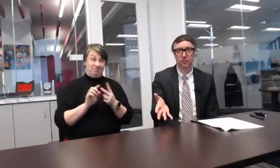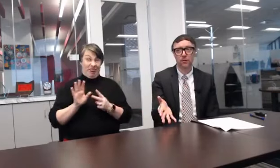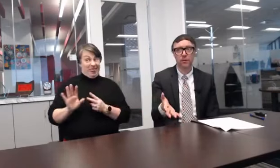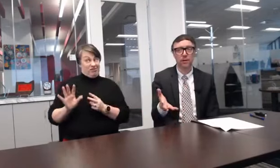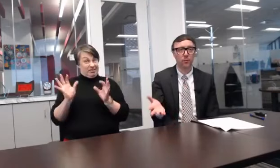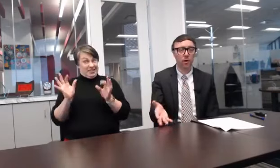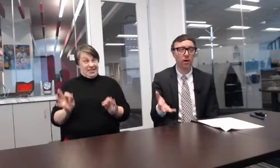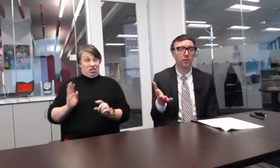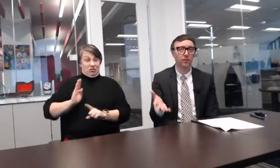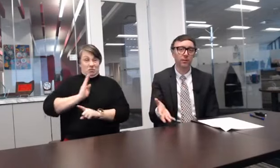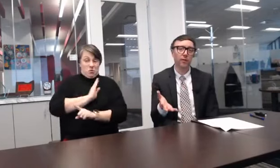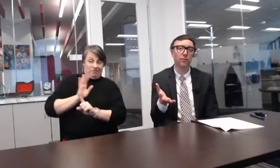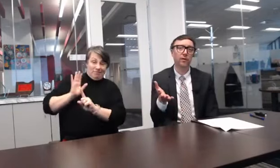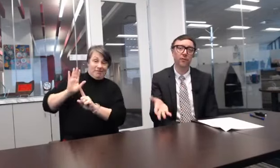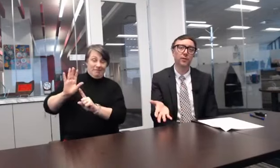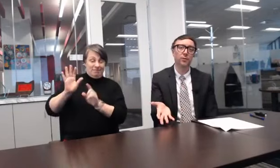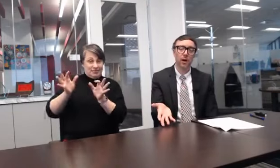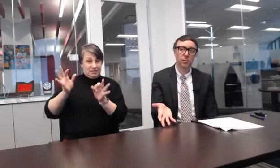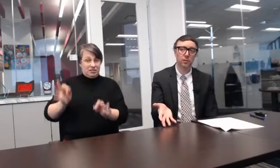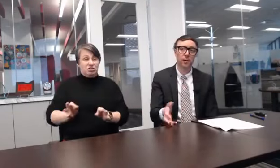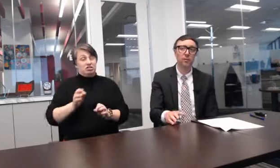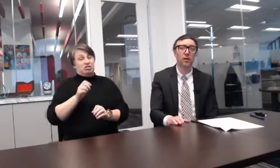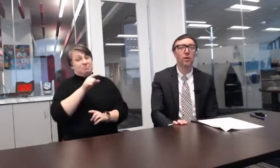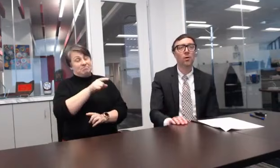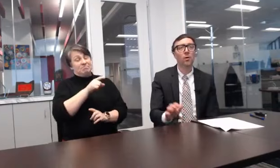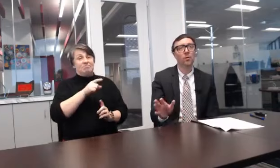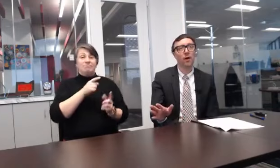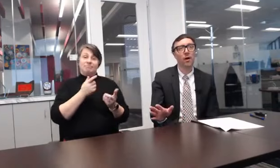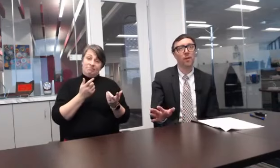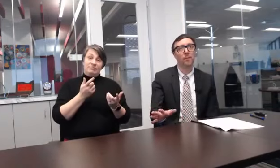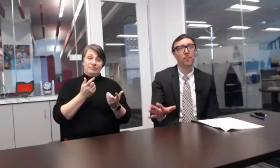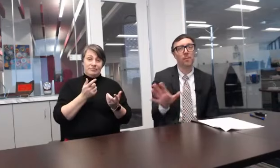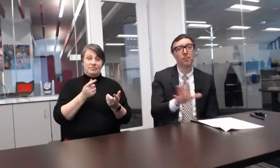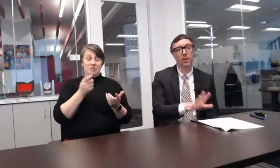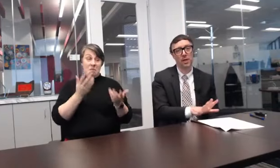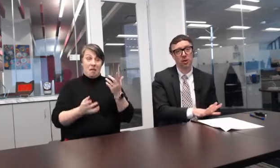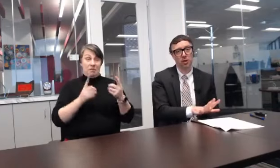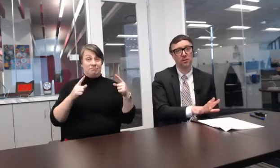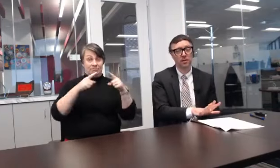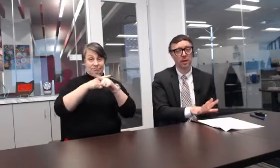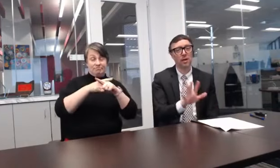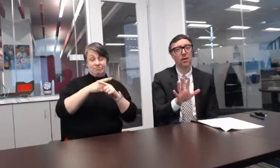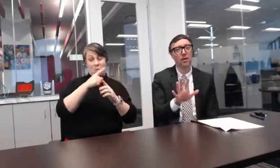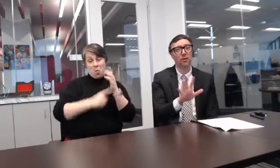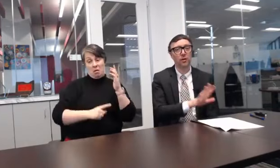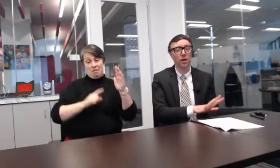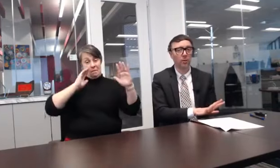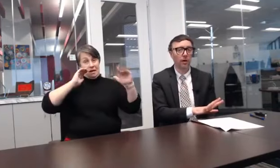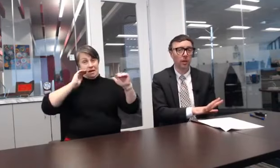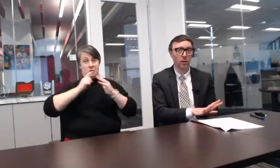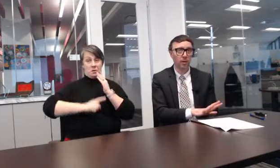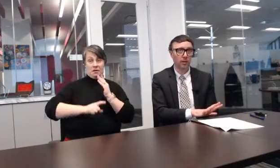for the Level One or SELF or the Individual Options Waiver. But they could say you're not going on a waiting list